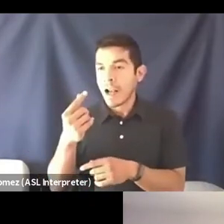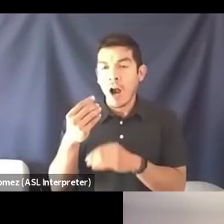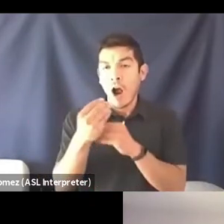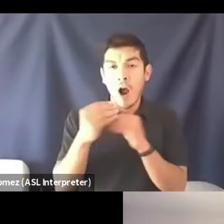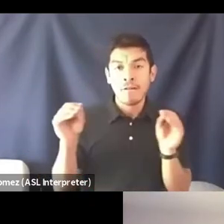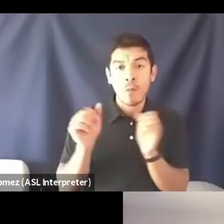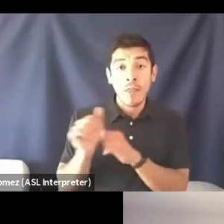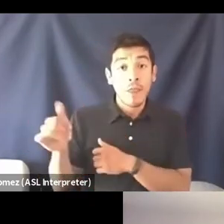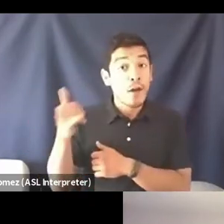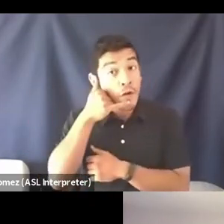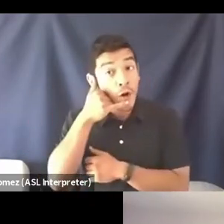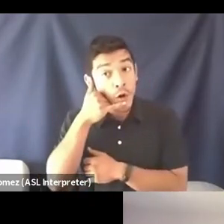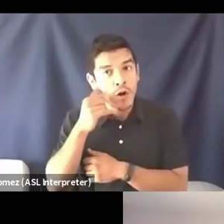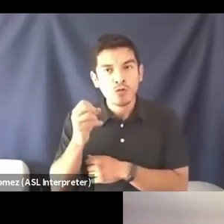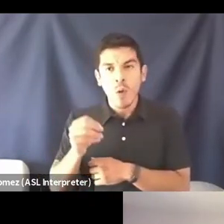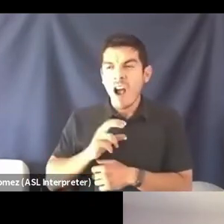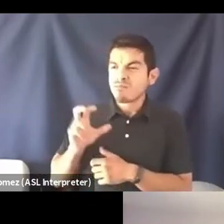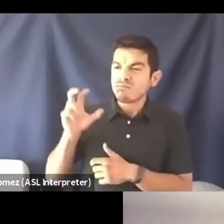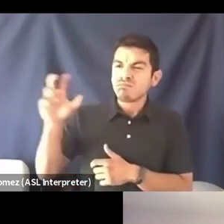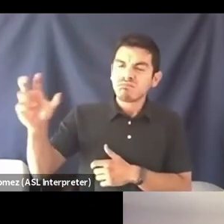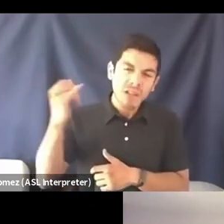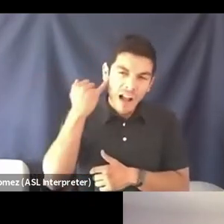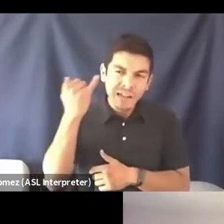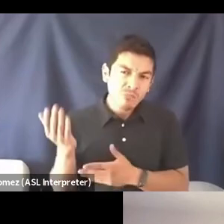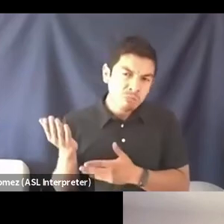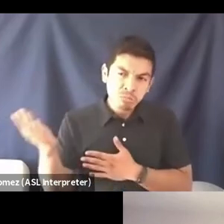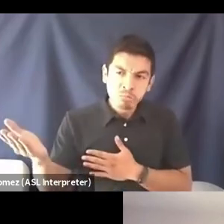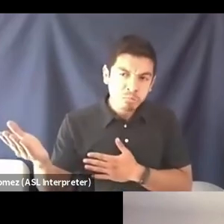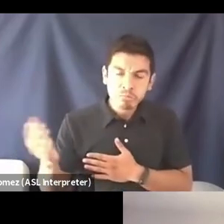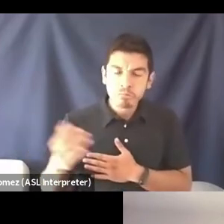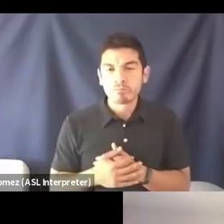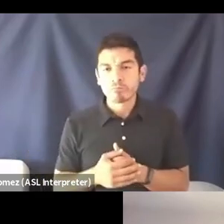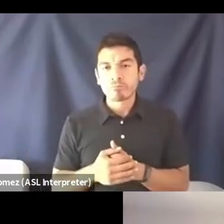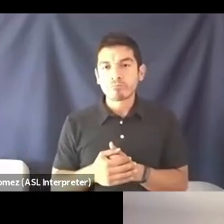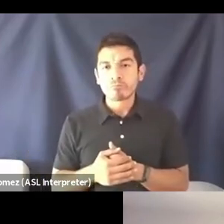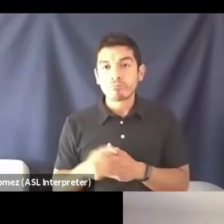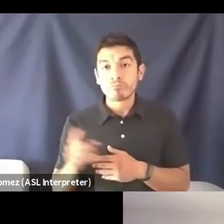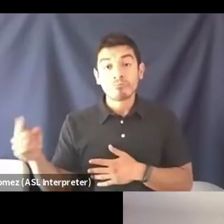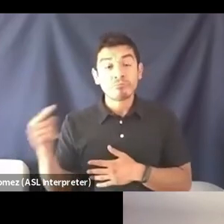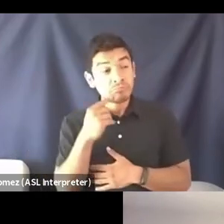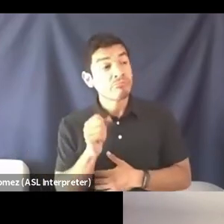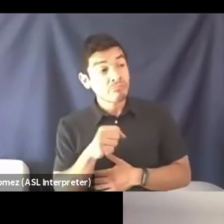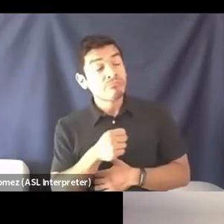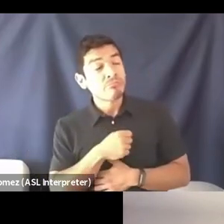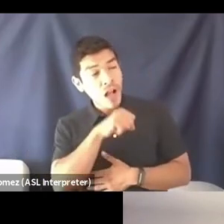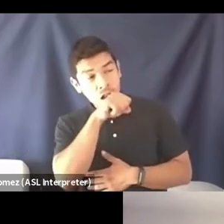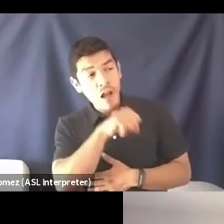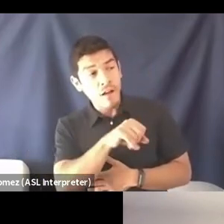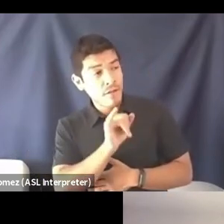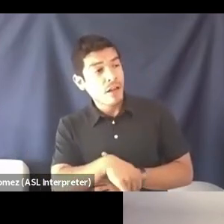So I also pitched idea to them and they feel like, you know that was something they would love to do. Because they could bring back